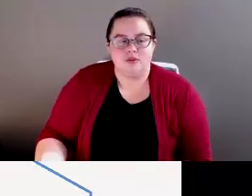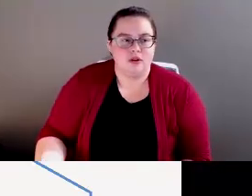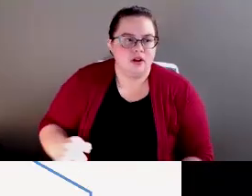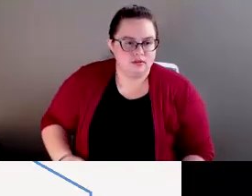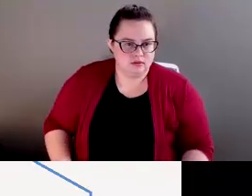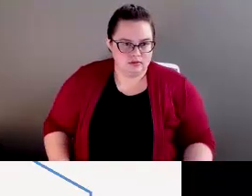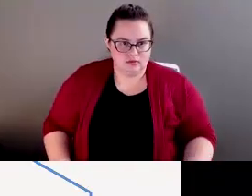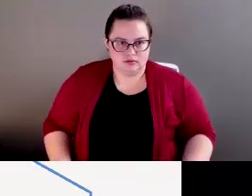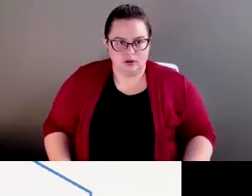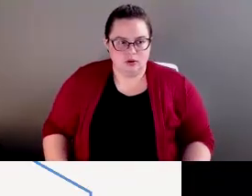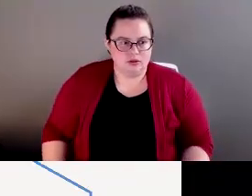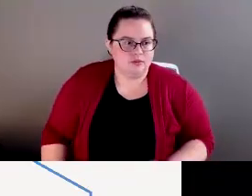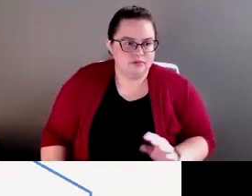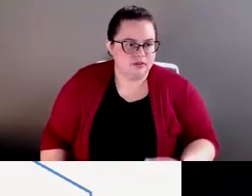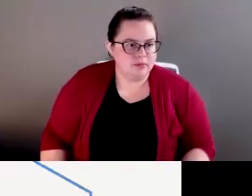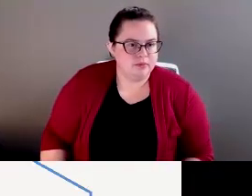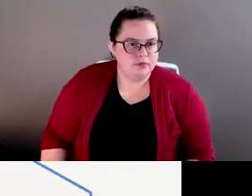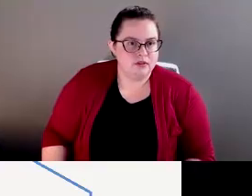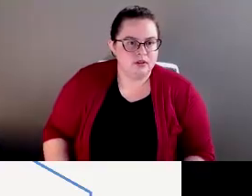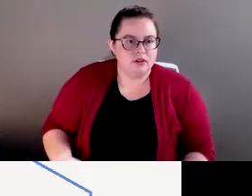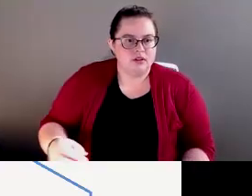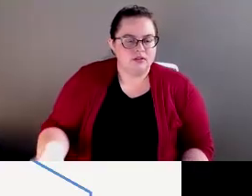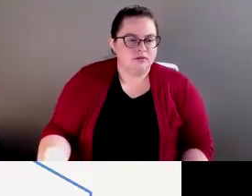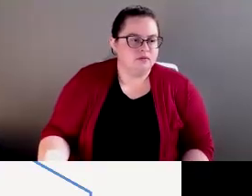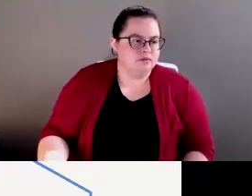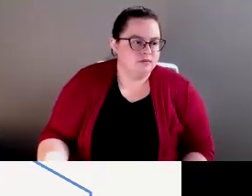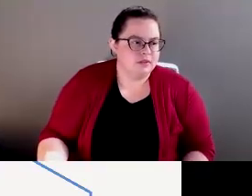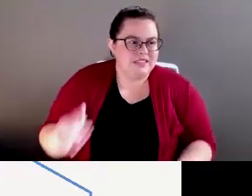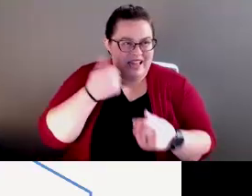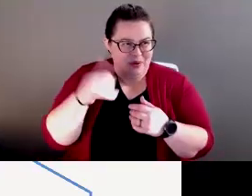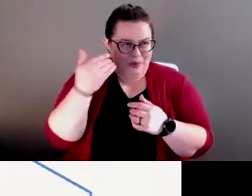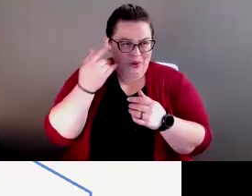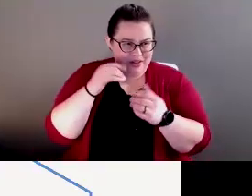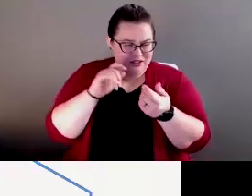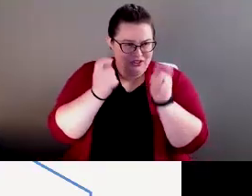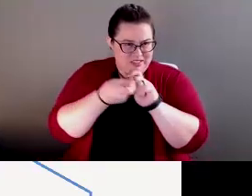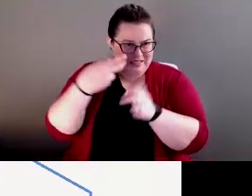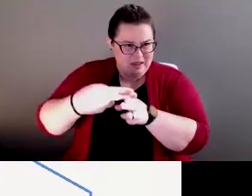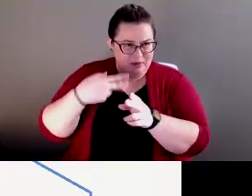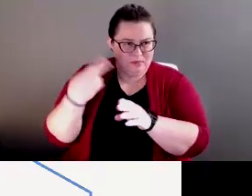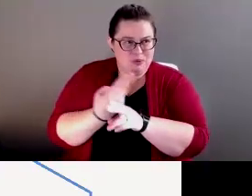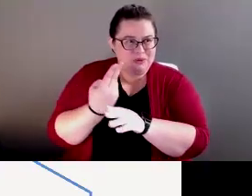Hey, does anybody know how to change the name? I'm using my iPhone, but I don't know how to change.